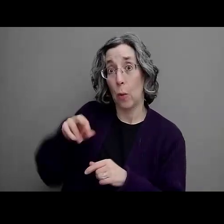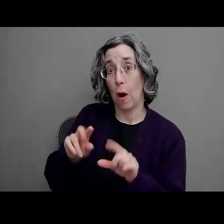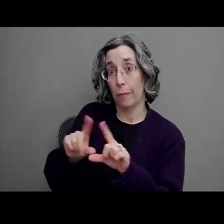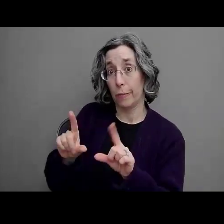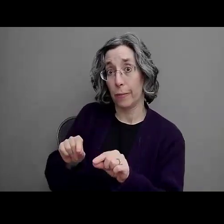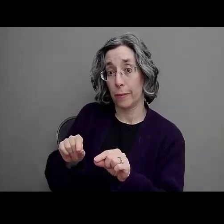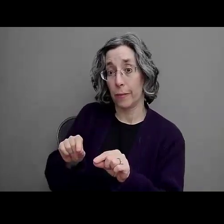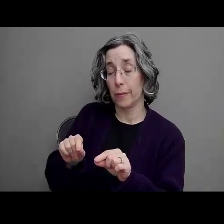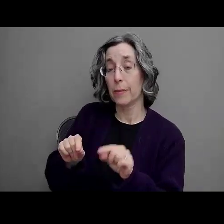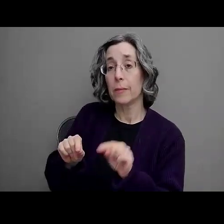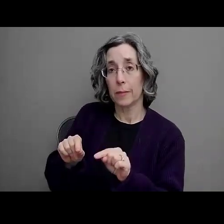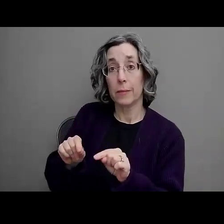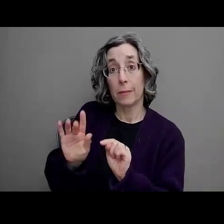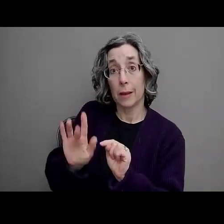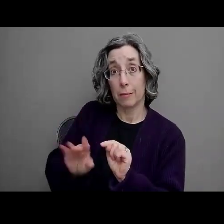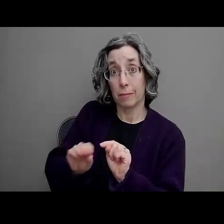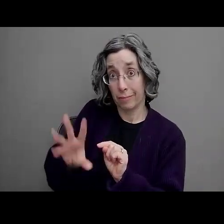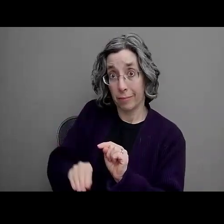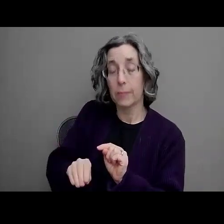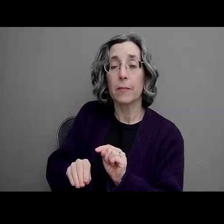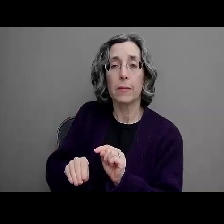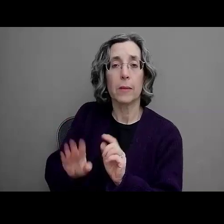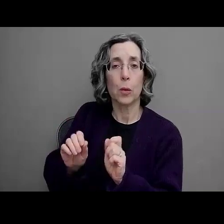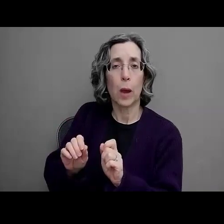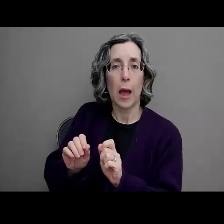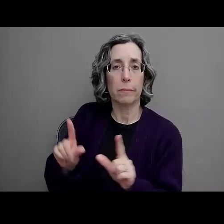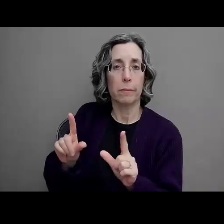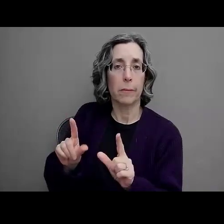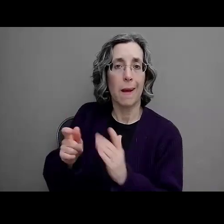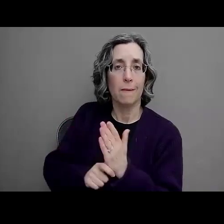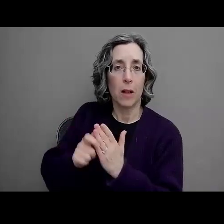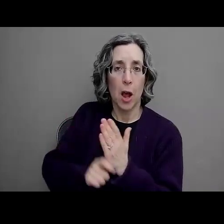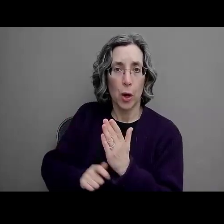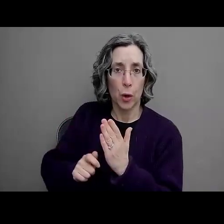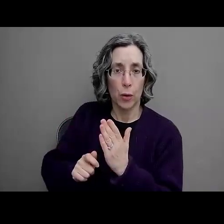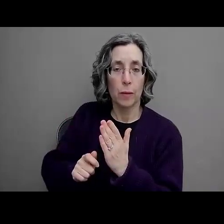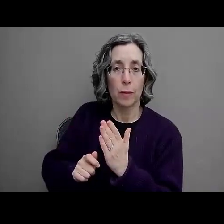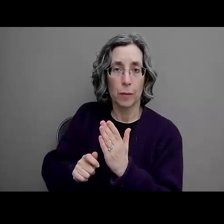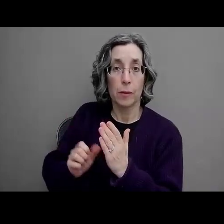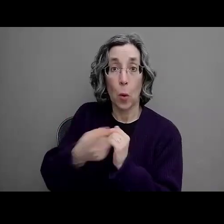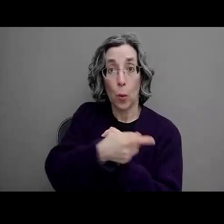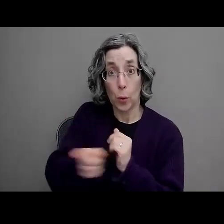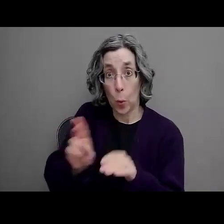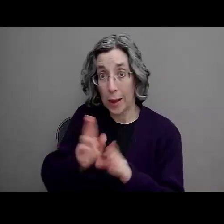here would allow you to download a flyer, again, that you could,